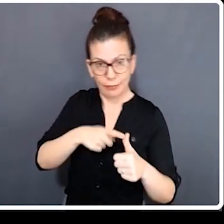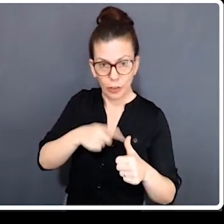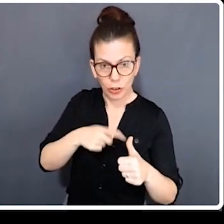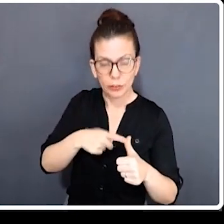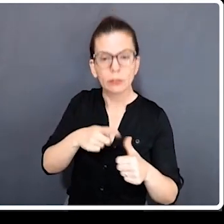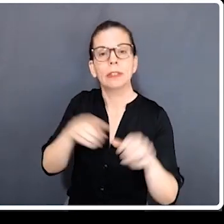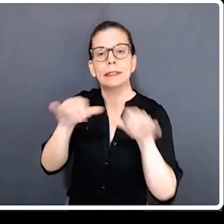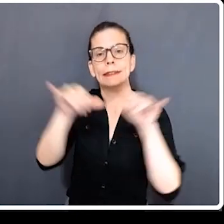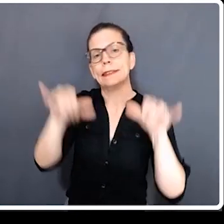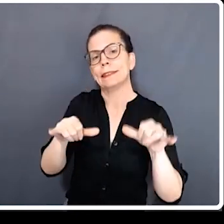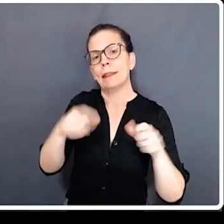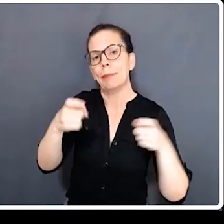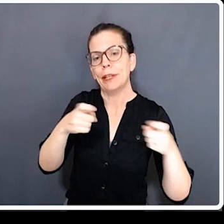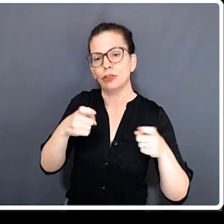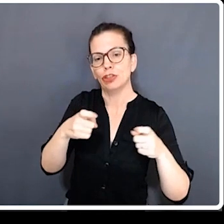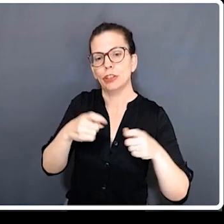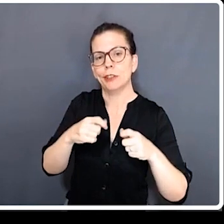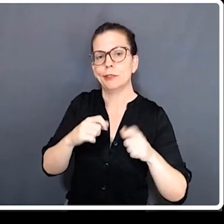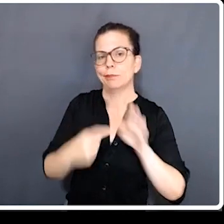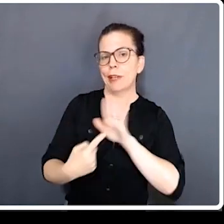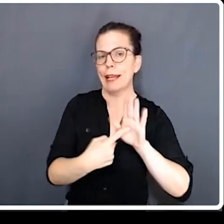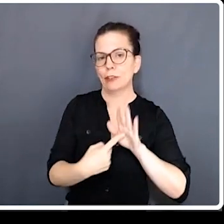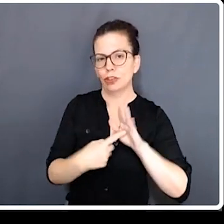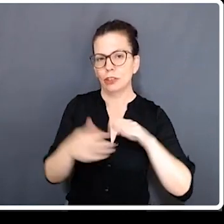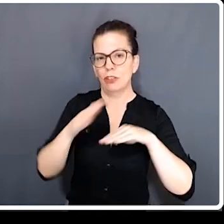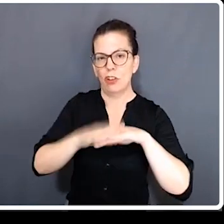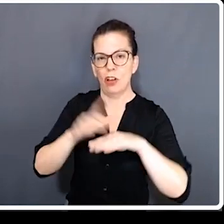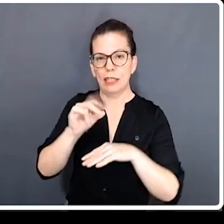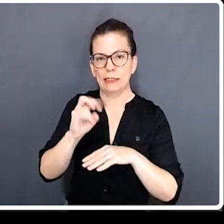to get the systems manager agent on the device.